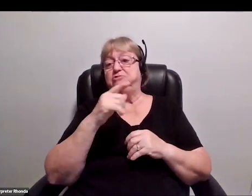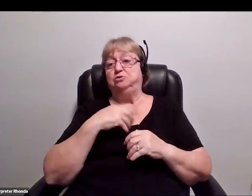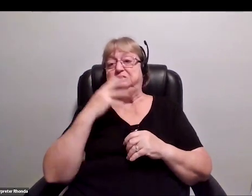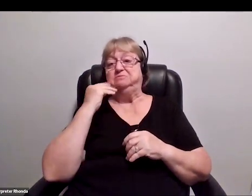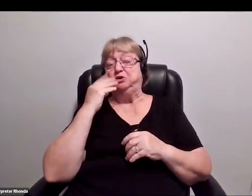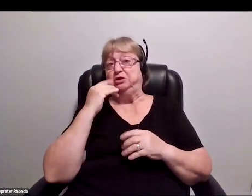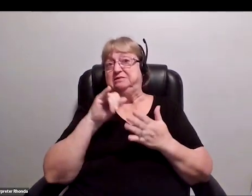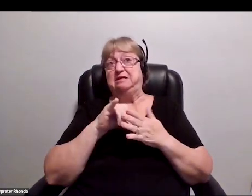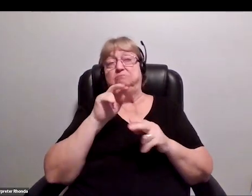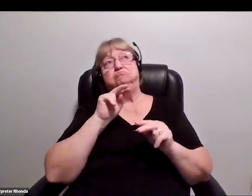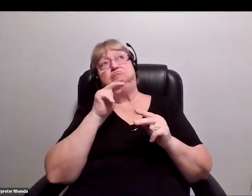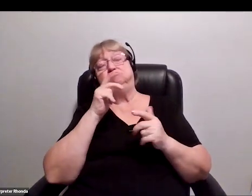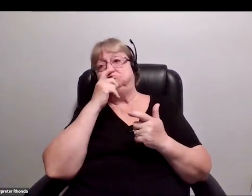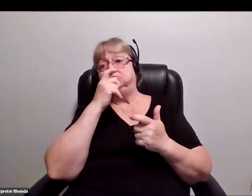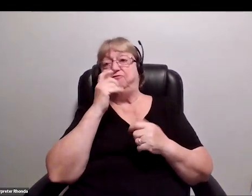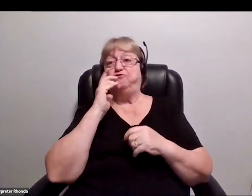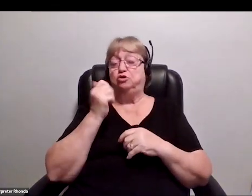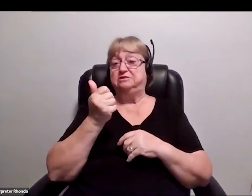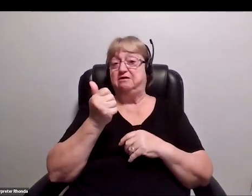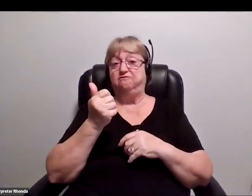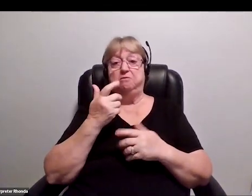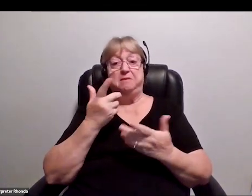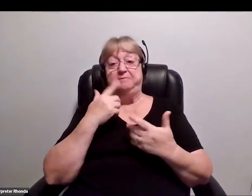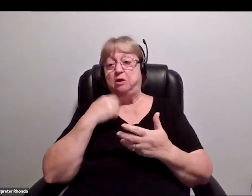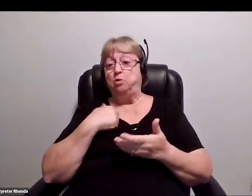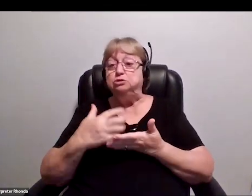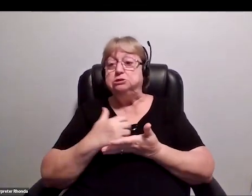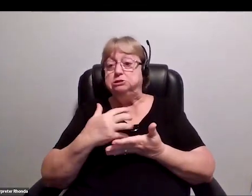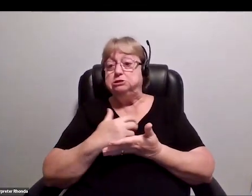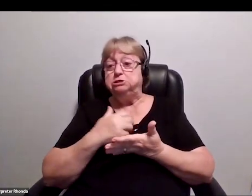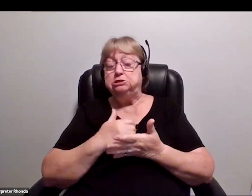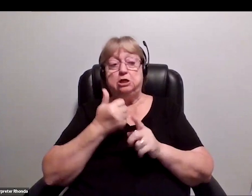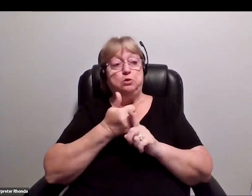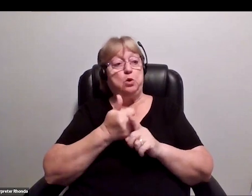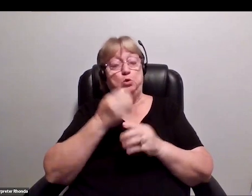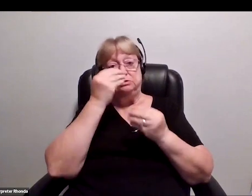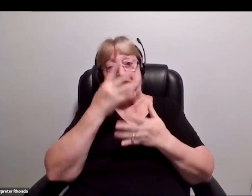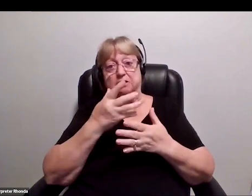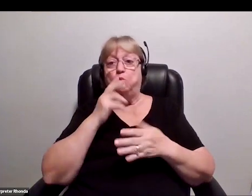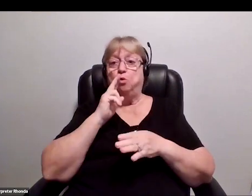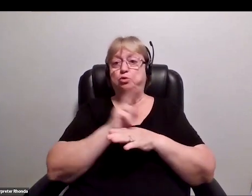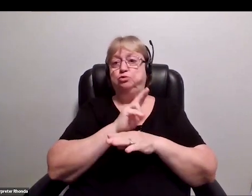They may want to take ownership over the data and collect their own data. You can use a device just on a one-on-one basis.